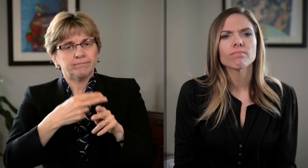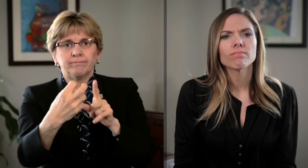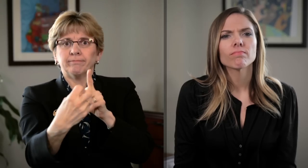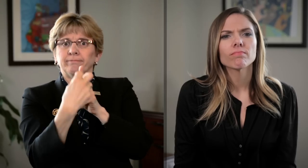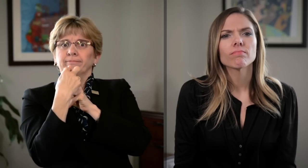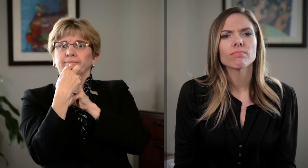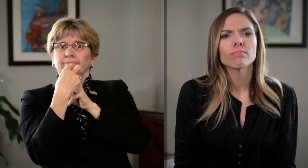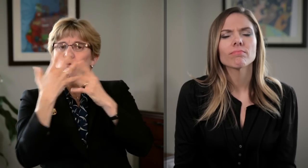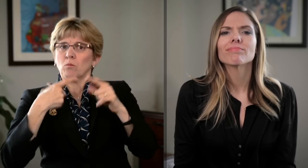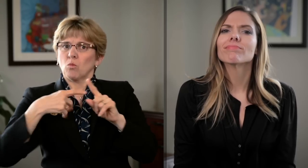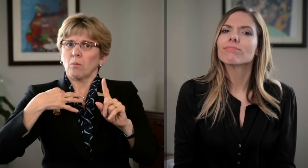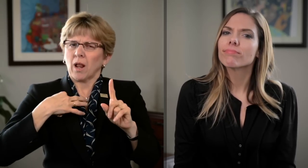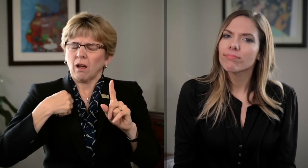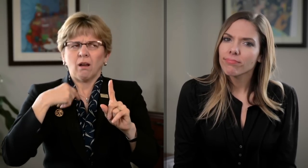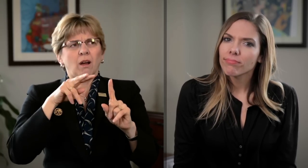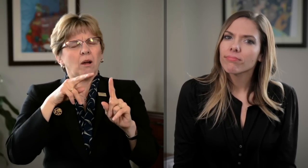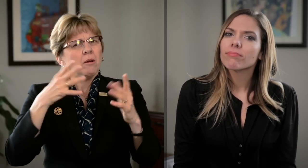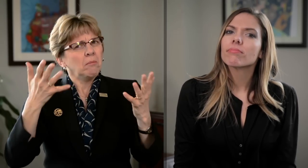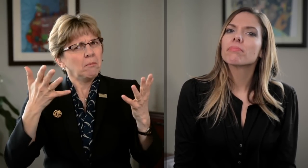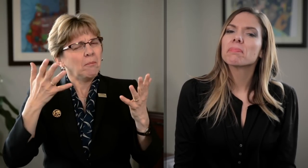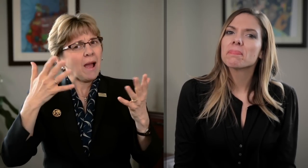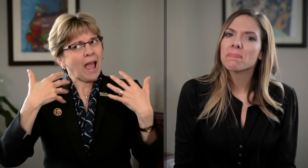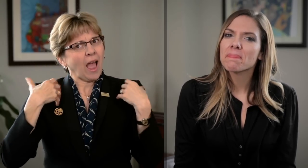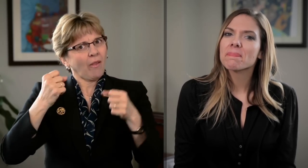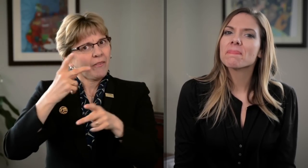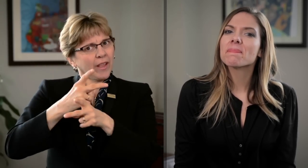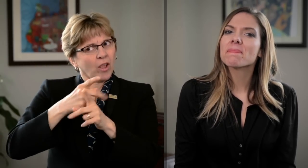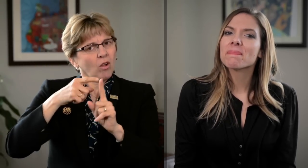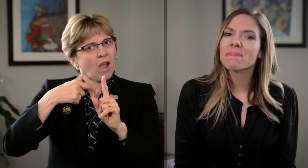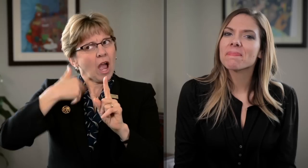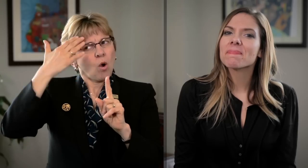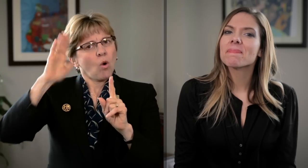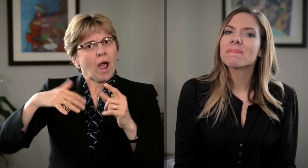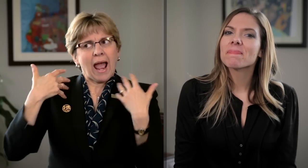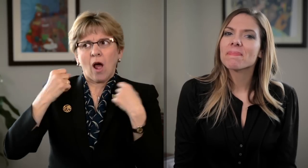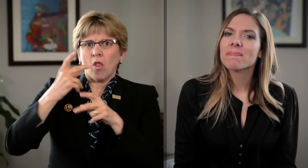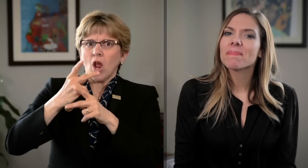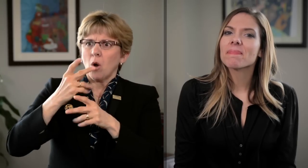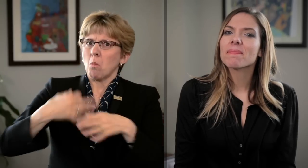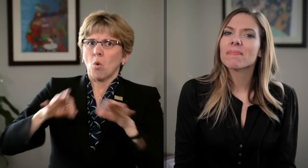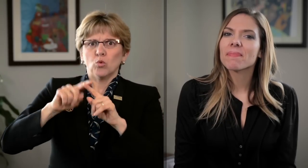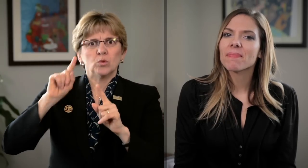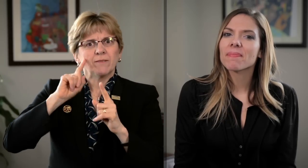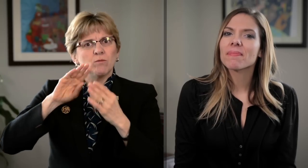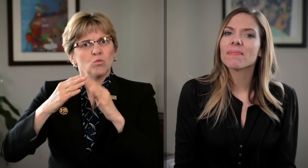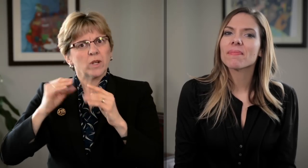They asked me to apply, and I thought about it. Health care... I know health care is so important to the deaf community.